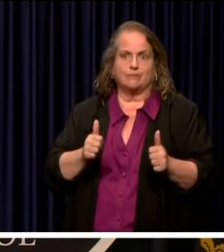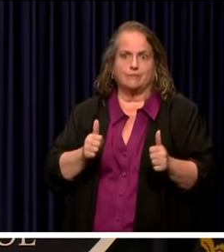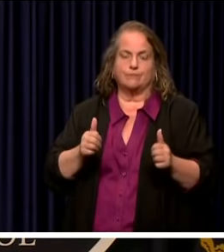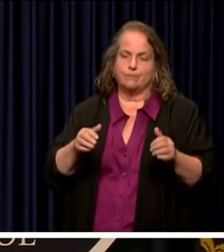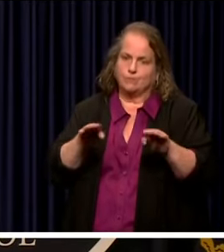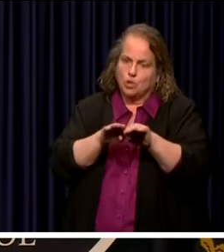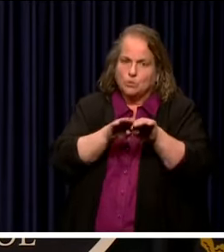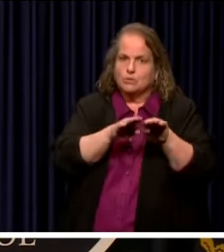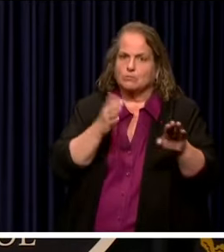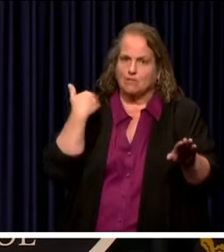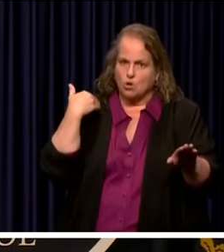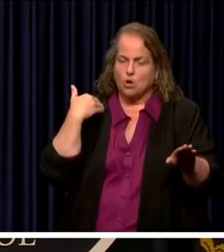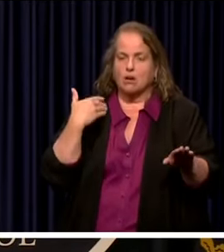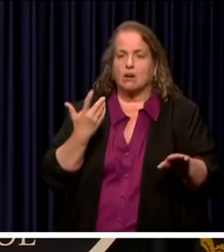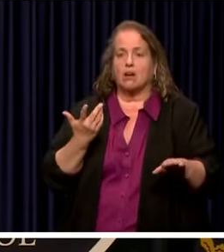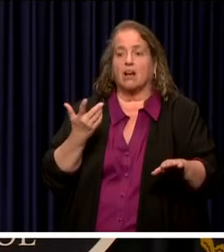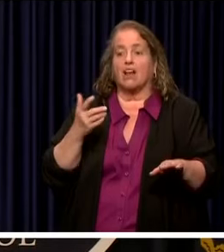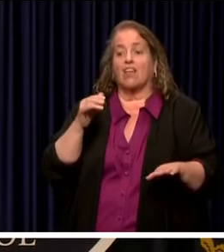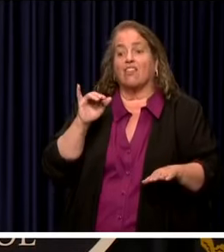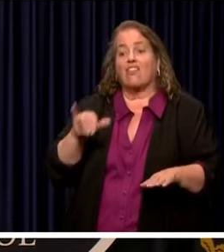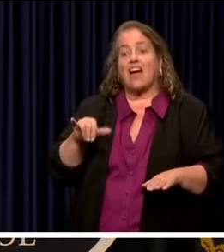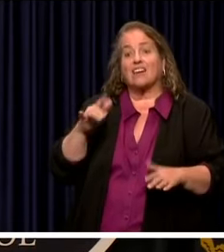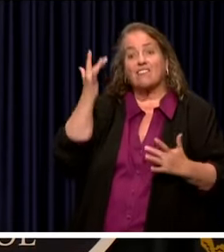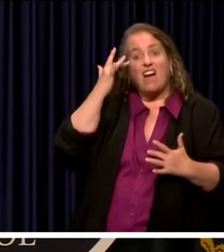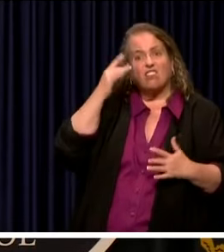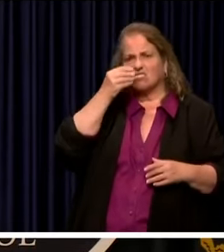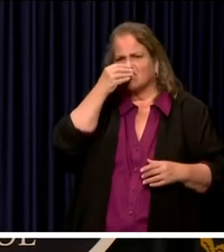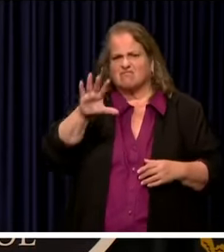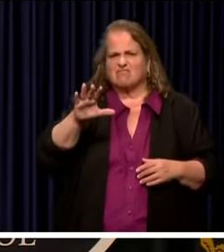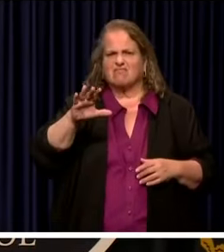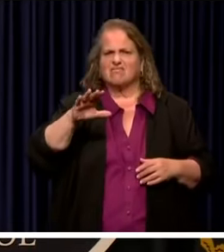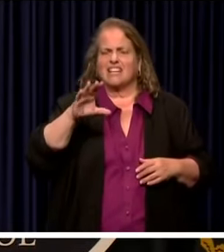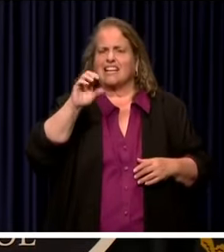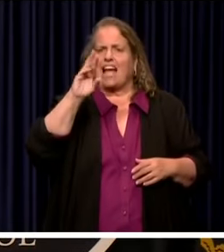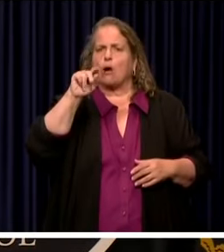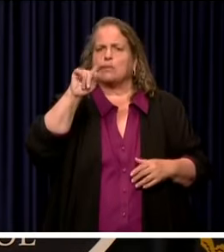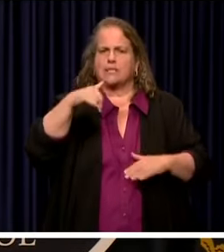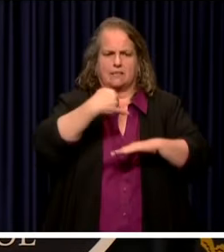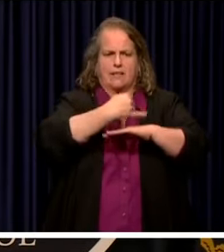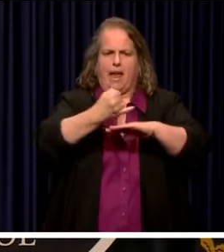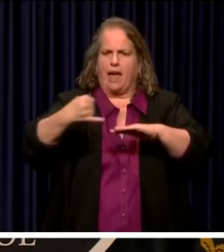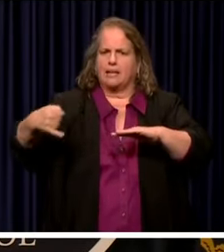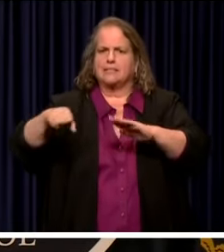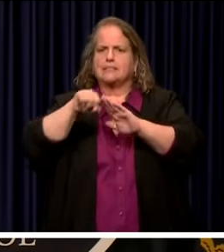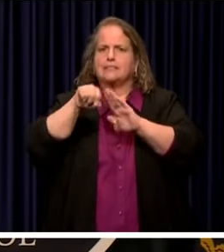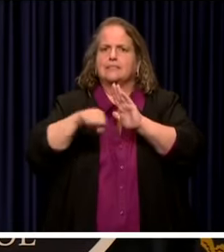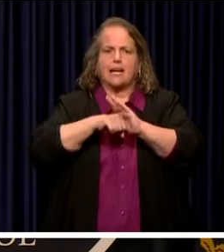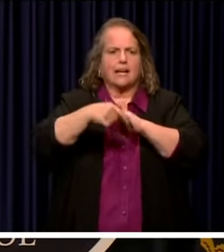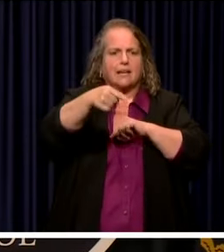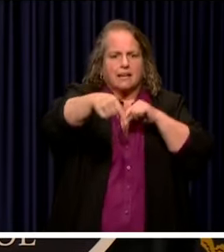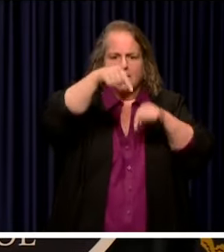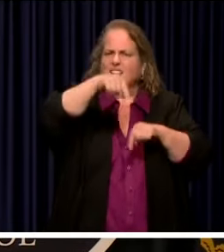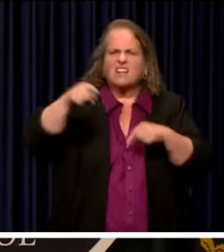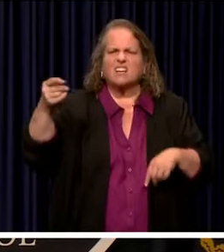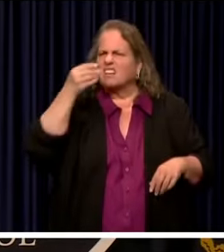WE NEED TO BUT STILL PRODUCING THAT AMAZING MUSIC THAT WE ALL LOVE.